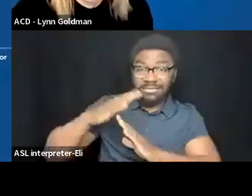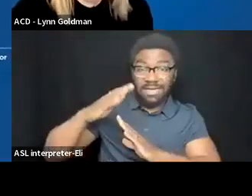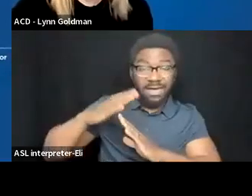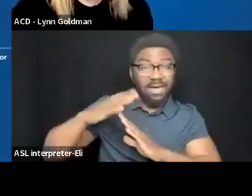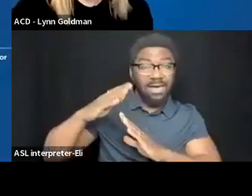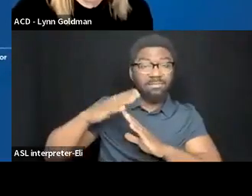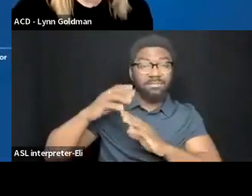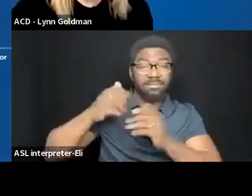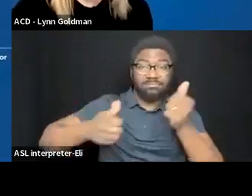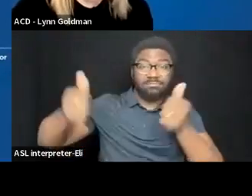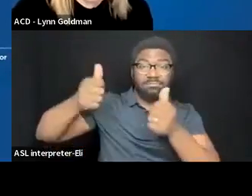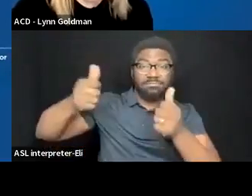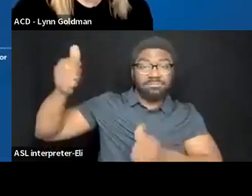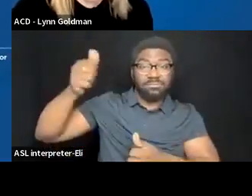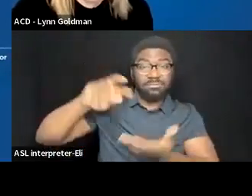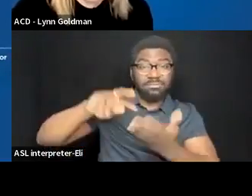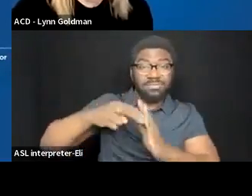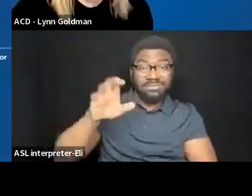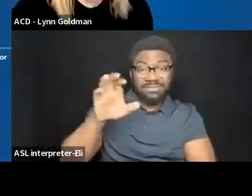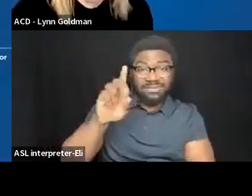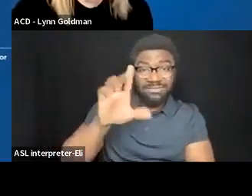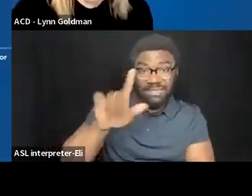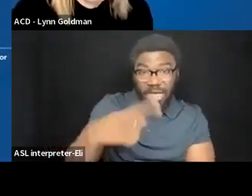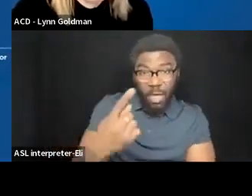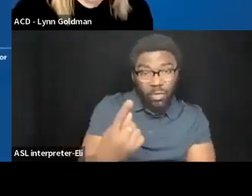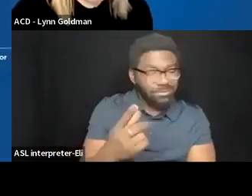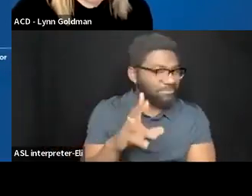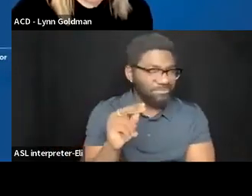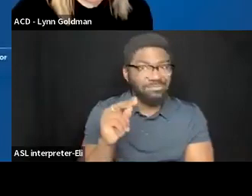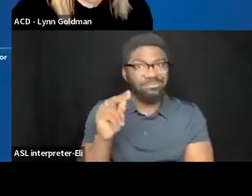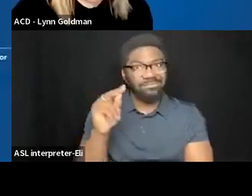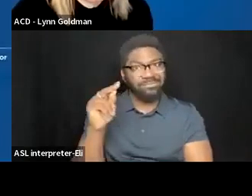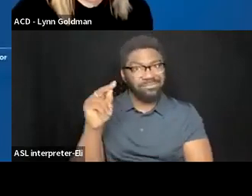but at the highest levels of government, which to me, I mean,